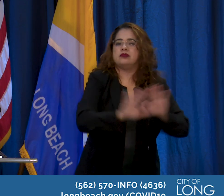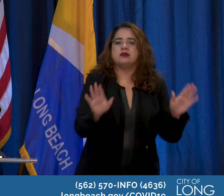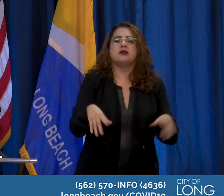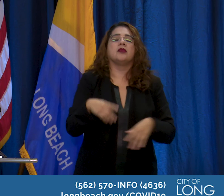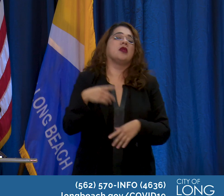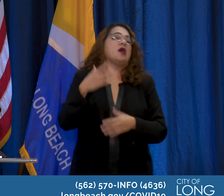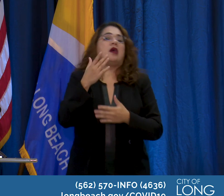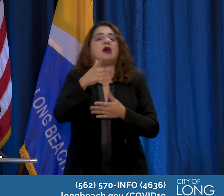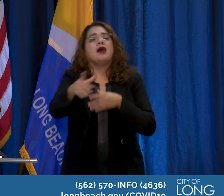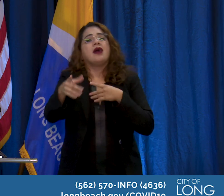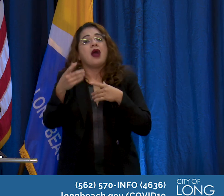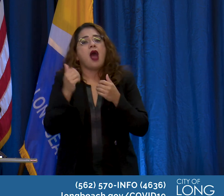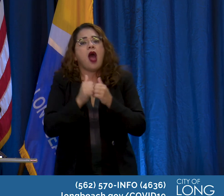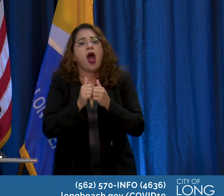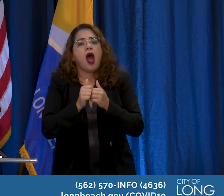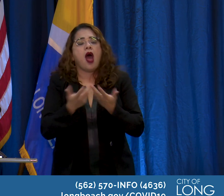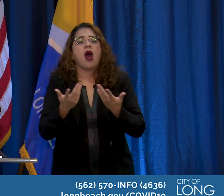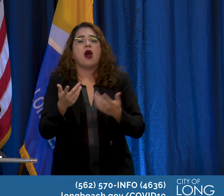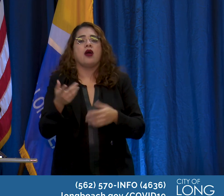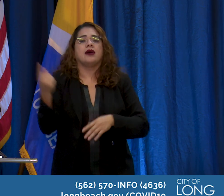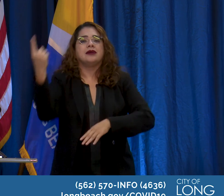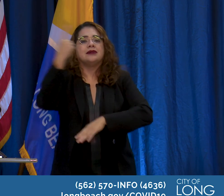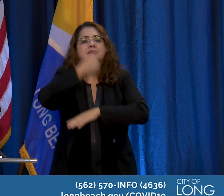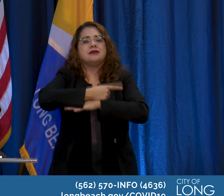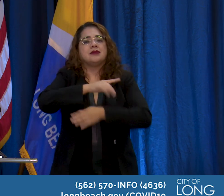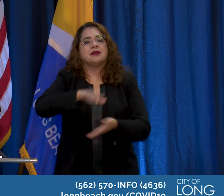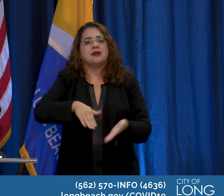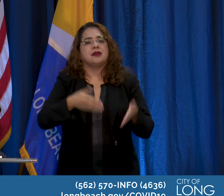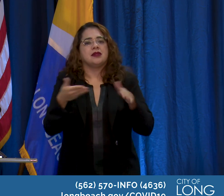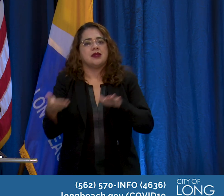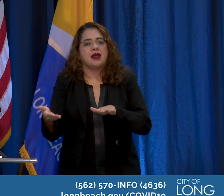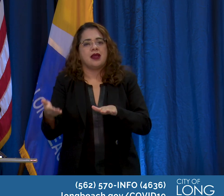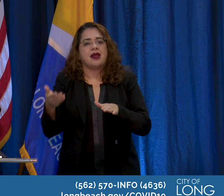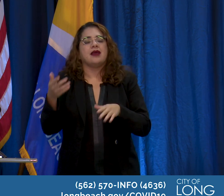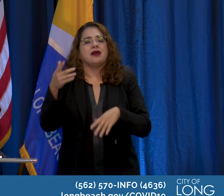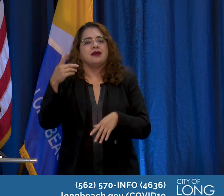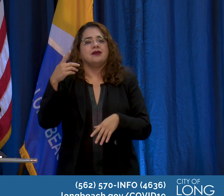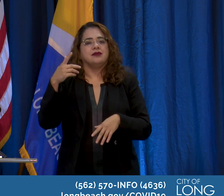Dia de Los Muertos, and other fall holidays.